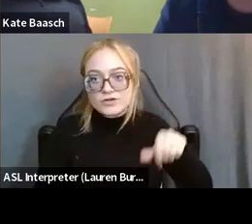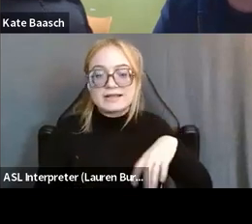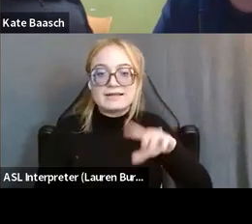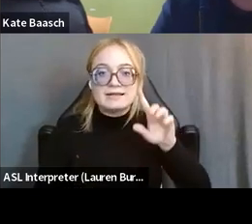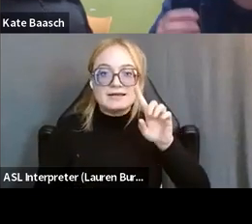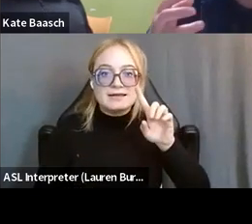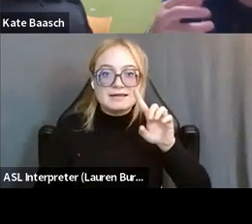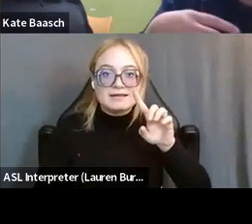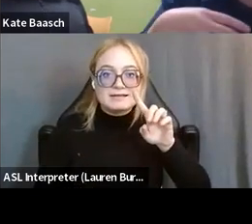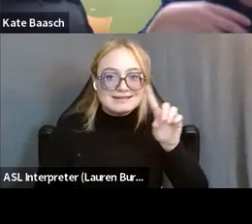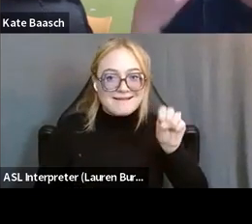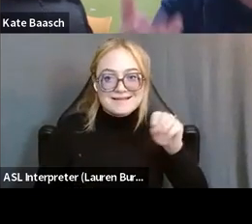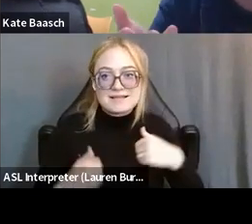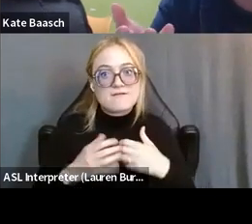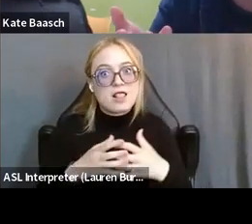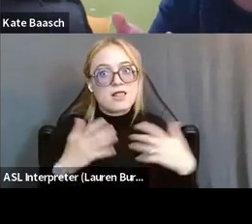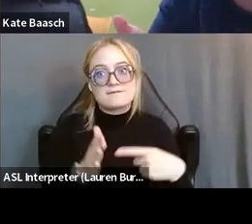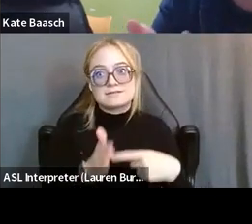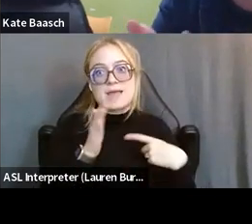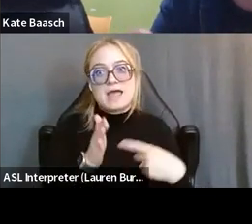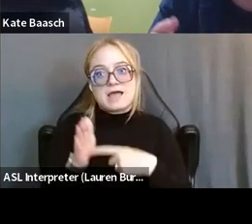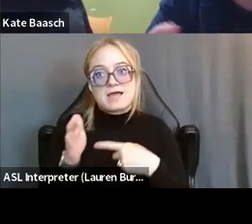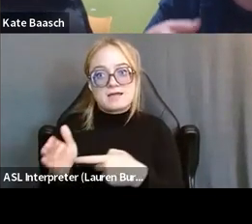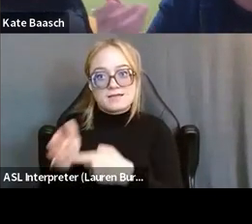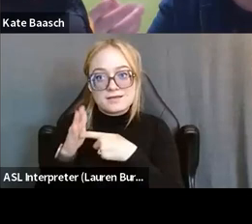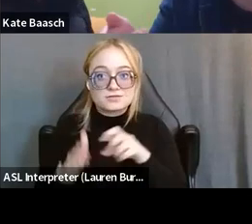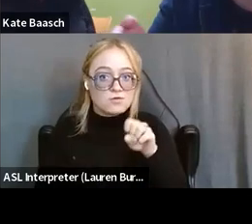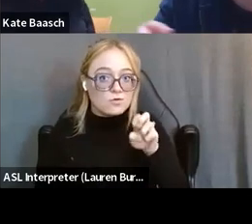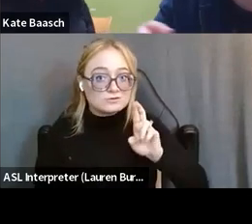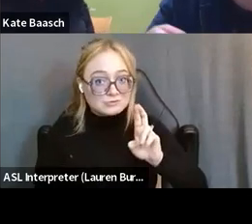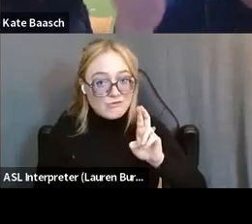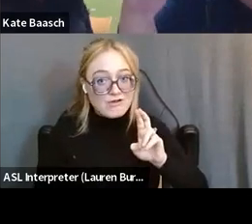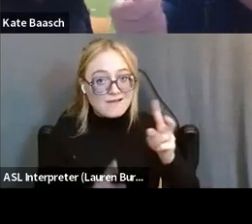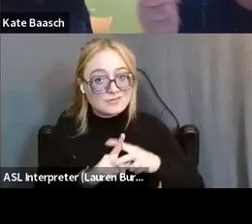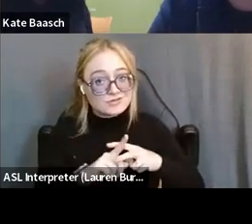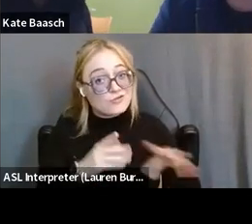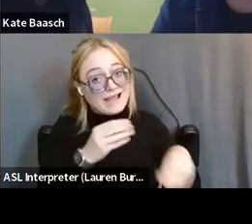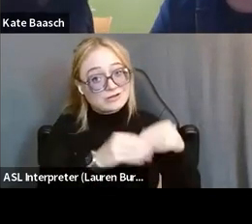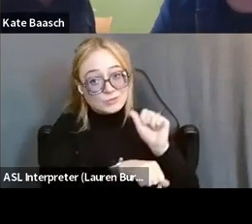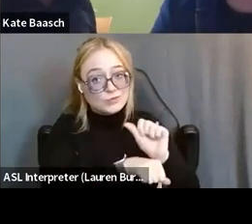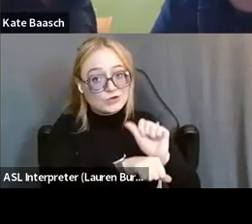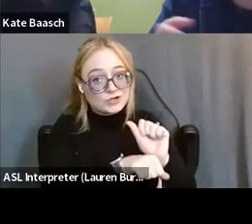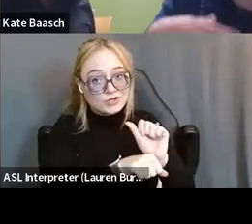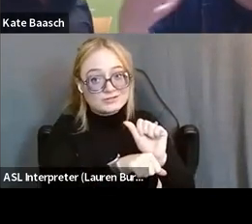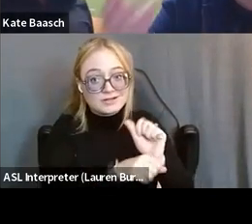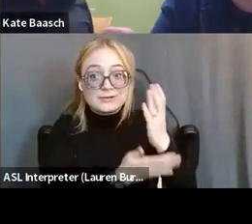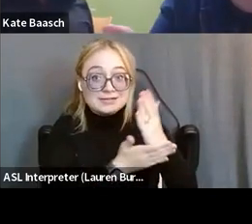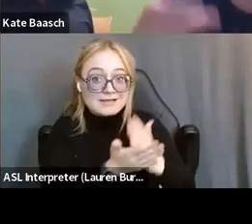and SOAR applications are a little bit of extra work in that you're giving part of it as a paper application. So they do have to,